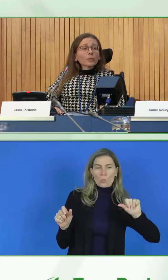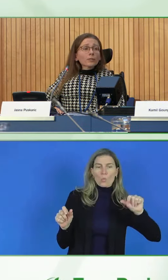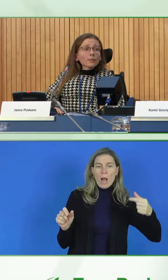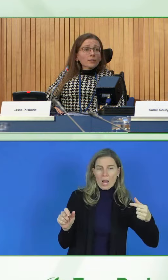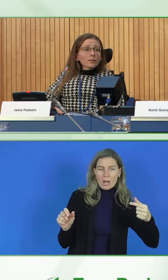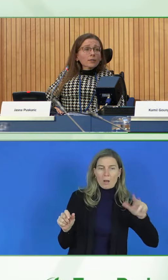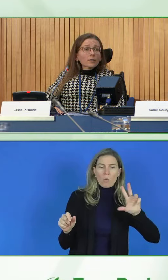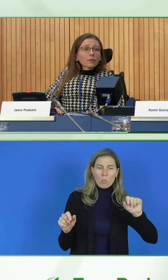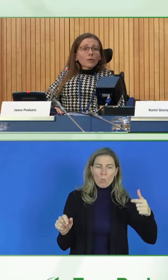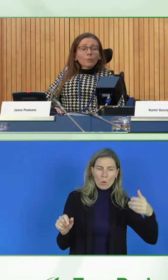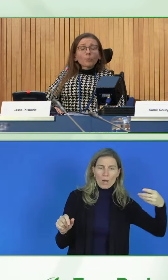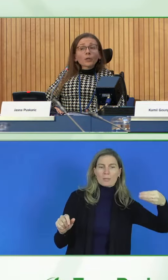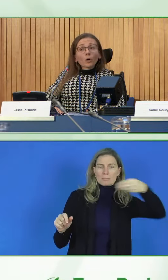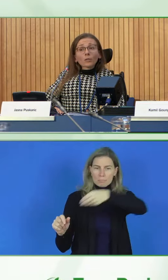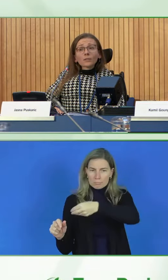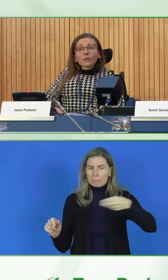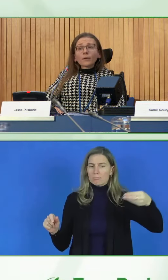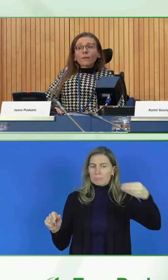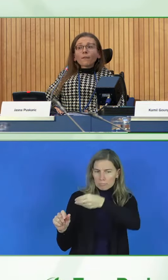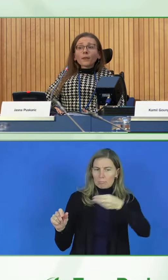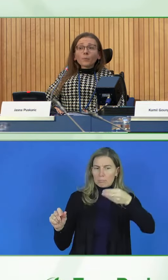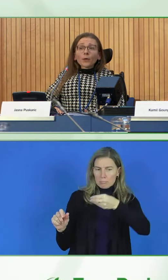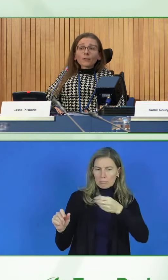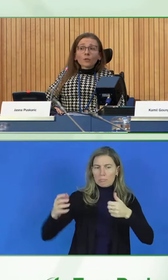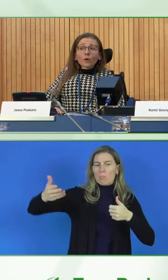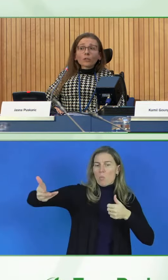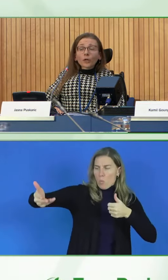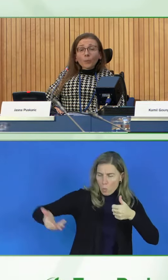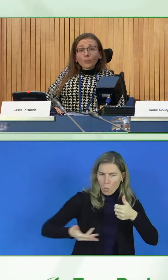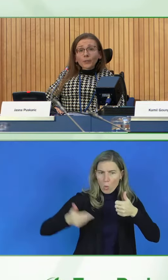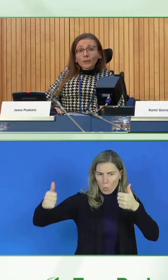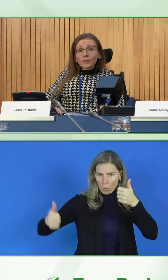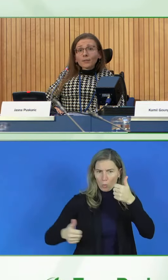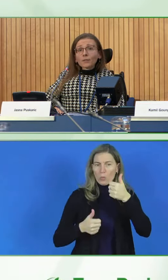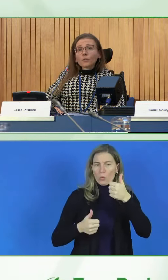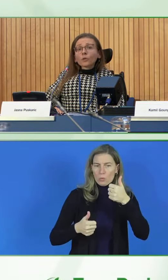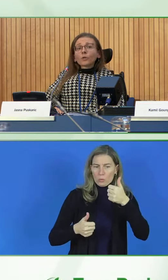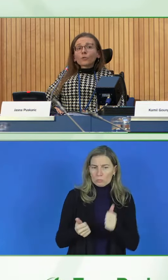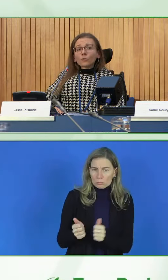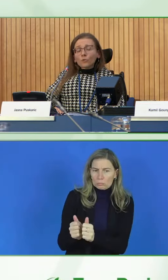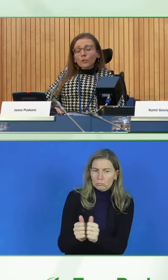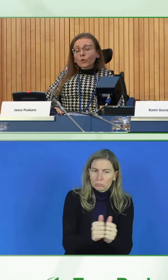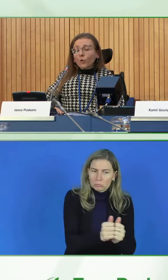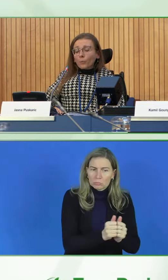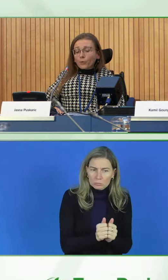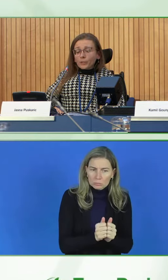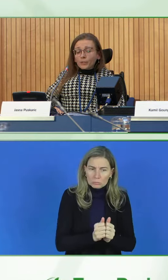assistants because they pass on competencies to the cooperative.